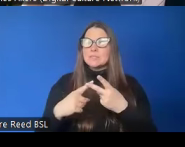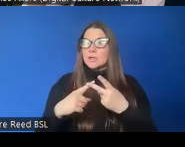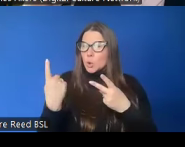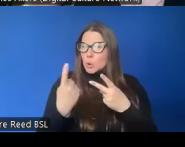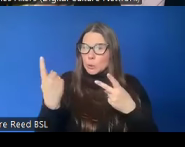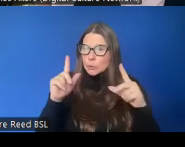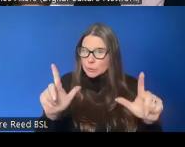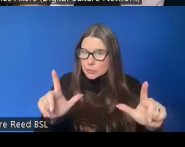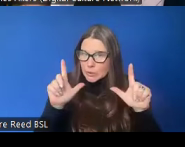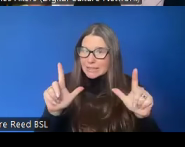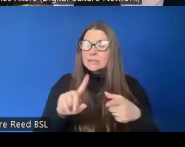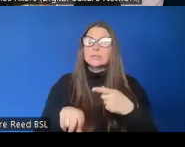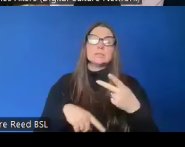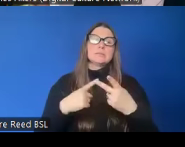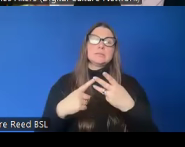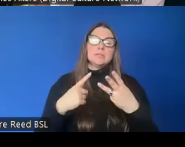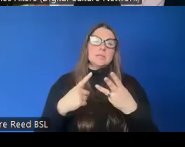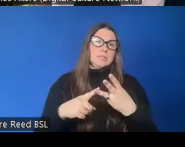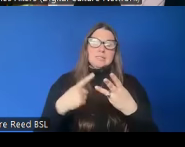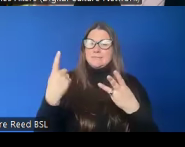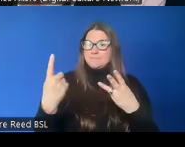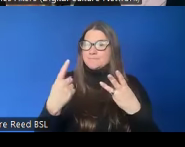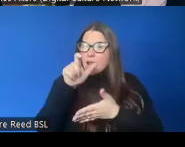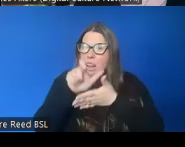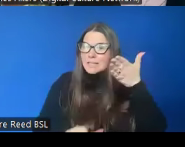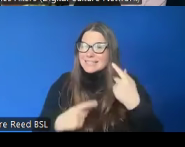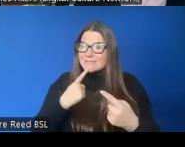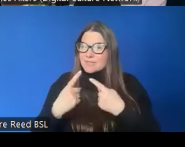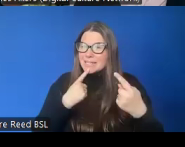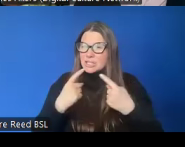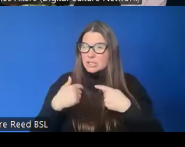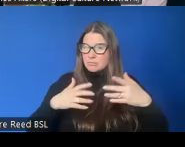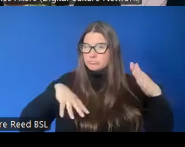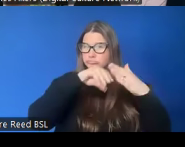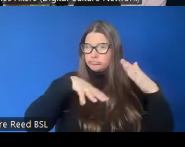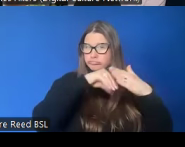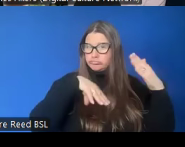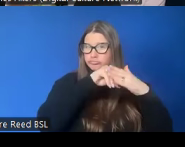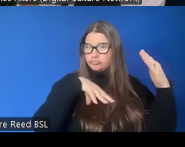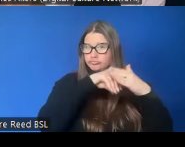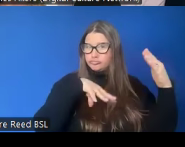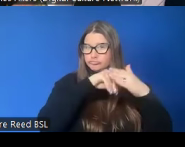so that anybody across the organization and externally can then access the assets that they have and use them.